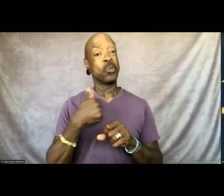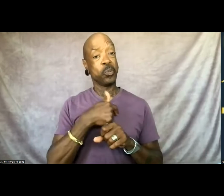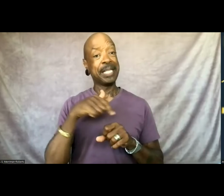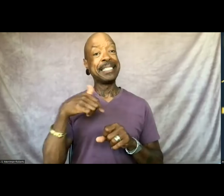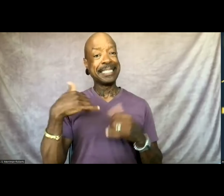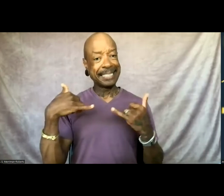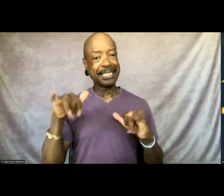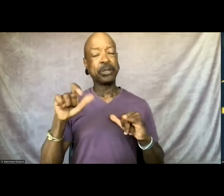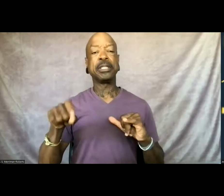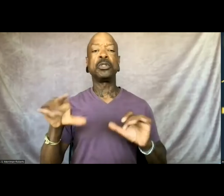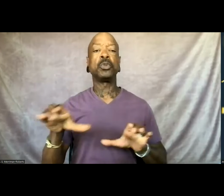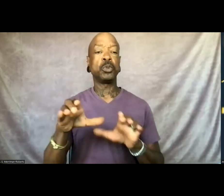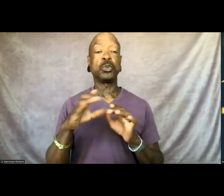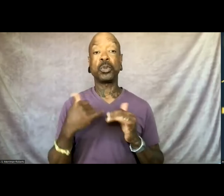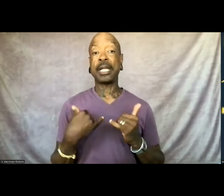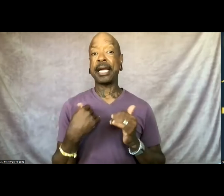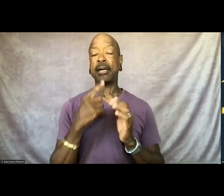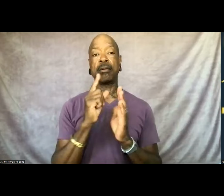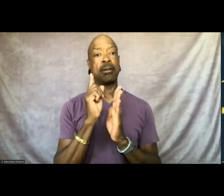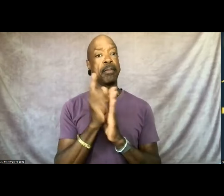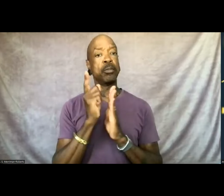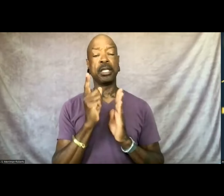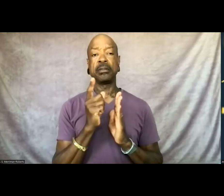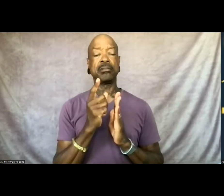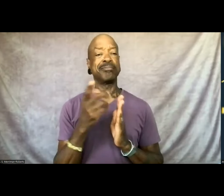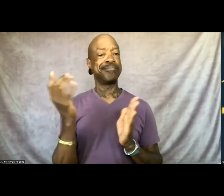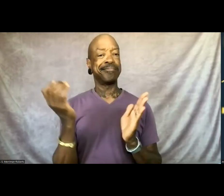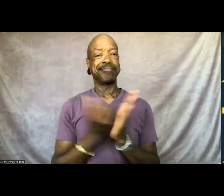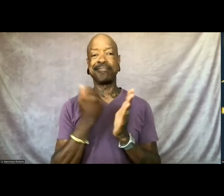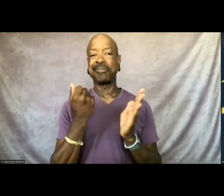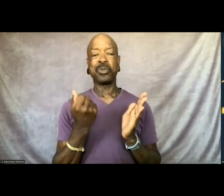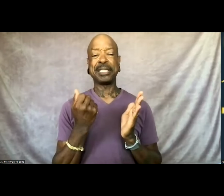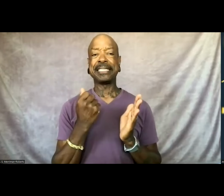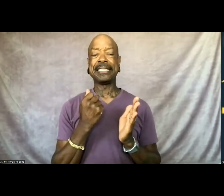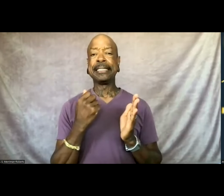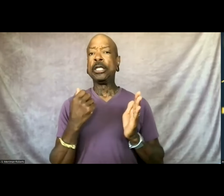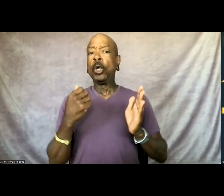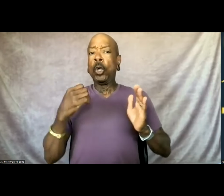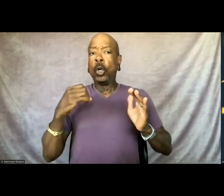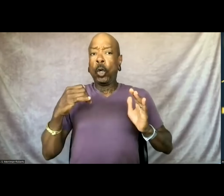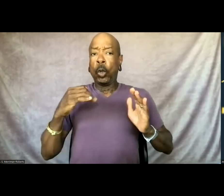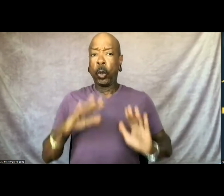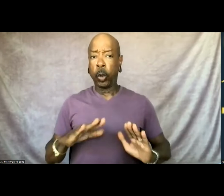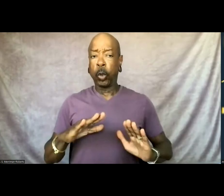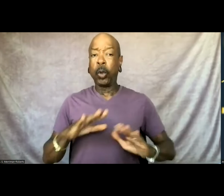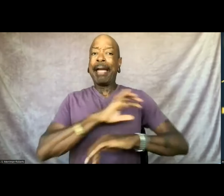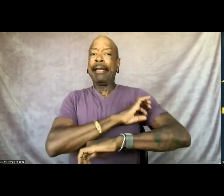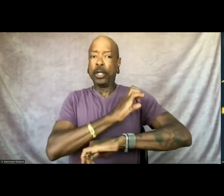comments in the chat are really powerful about all of the work that is ahead of us, right.